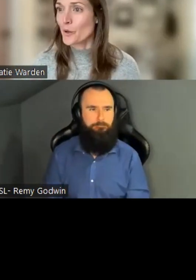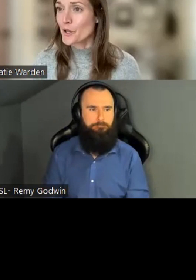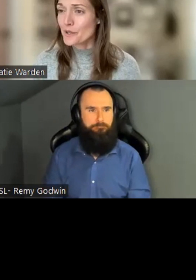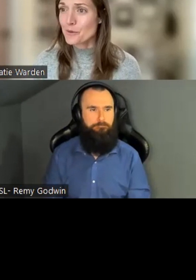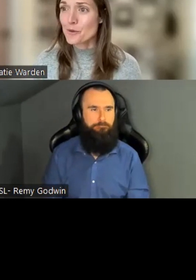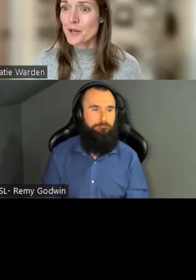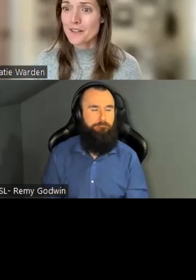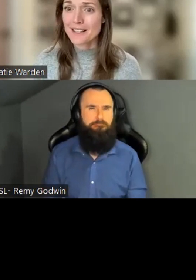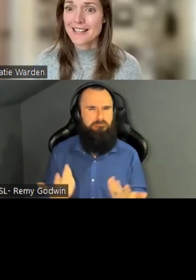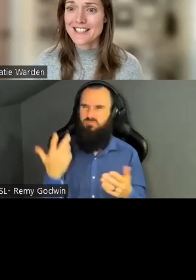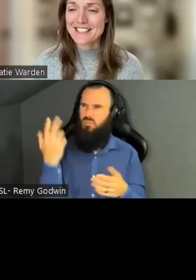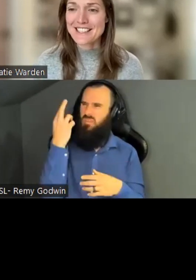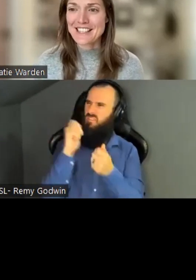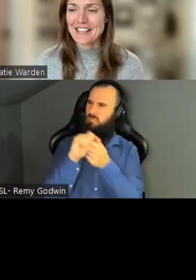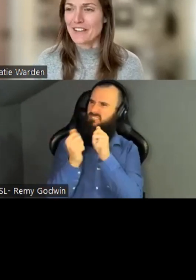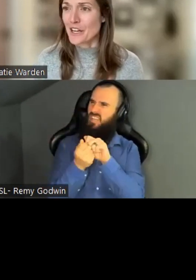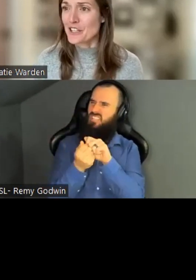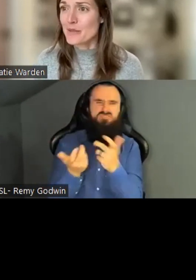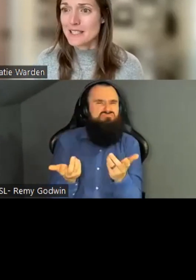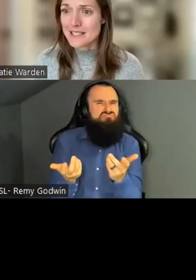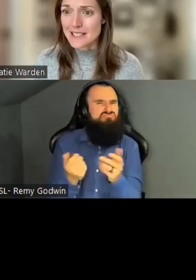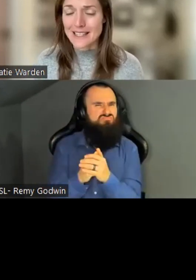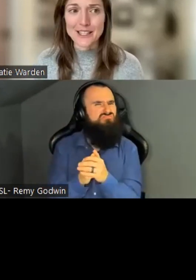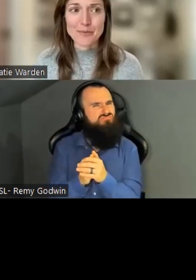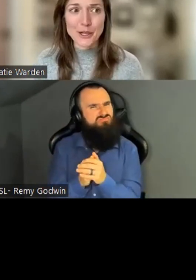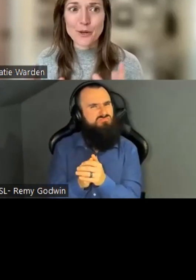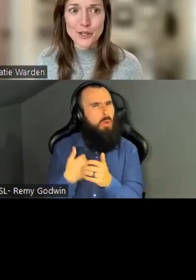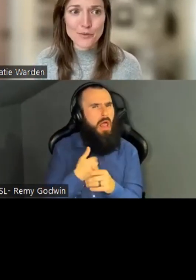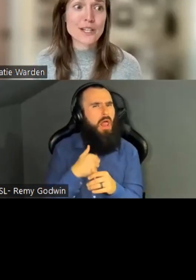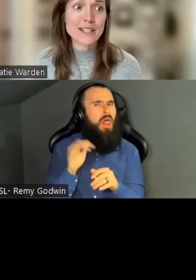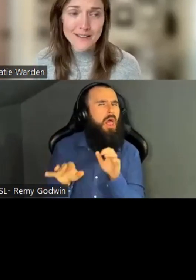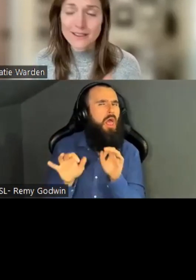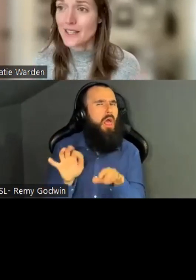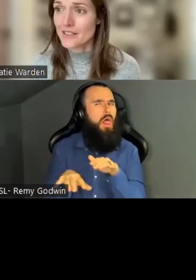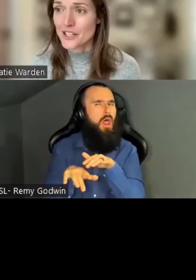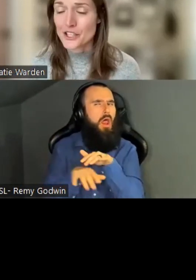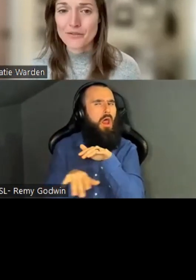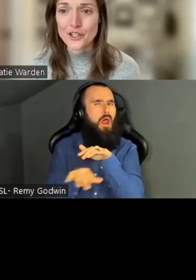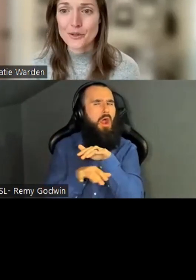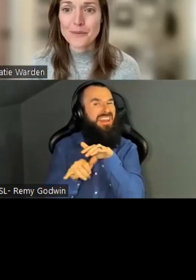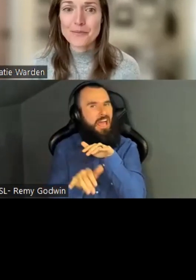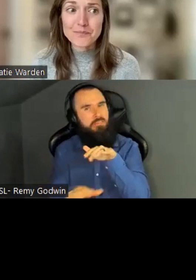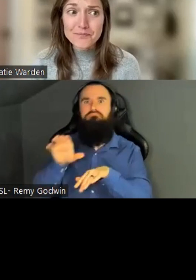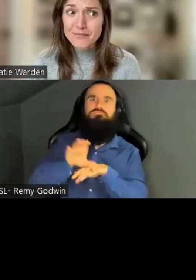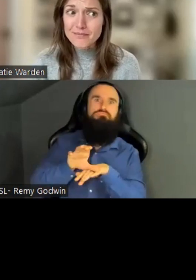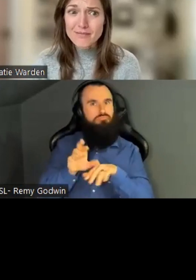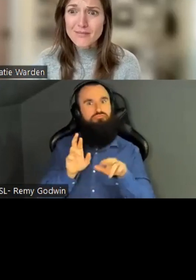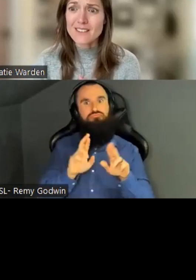What are reasonable modifications? Kind of been hinting at it, but I wanna read the definition for you all.